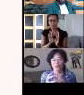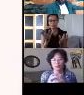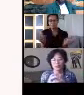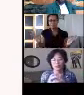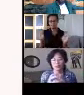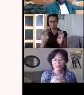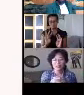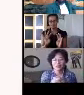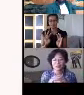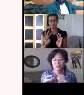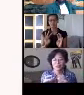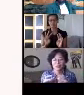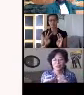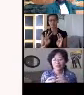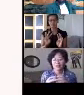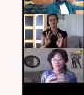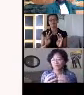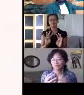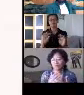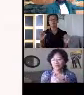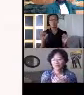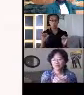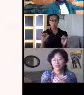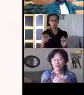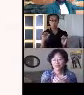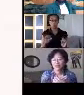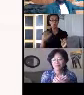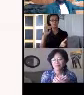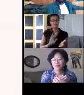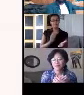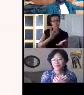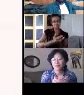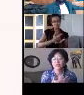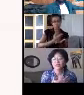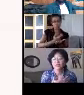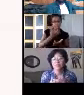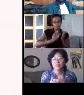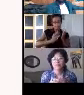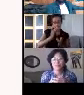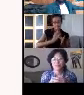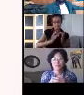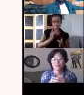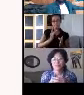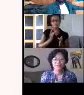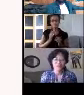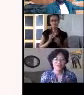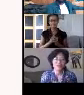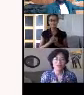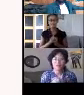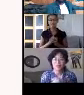with the least resources, those with the greatest amount of systemic barriers are Black and